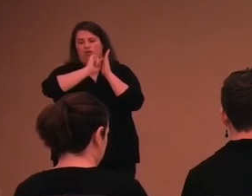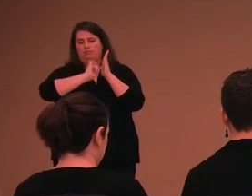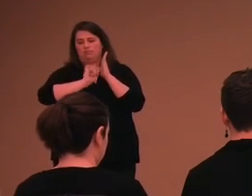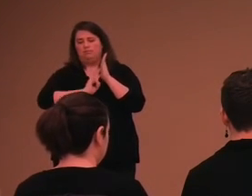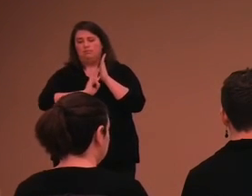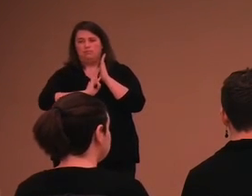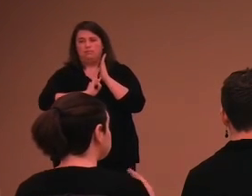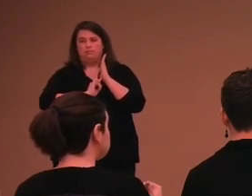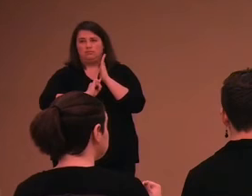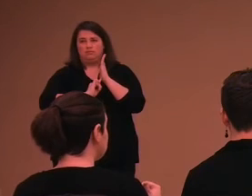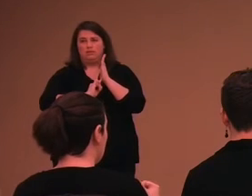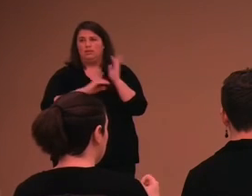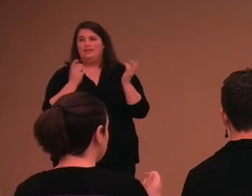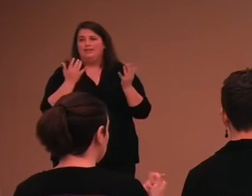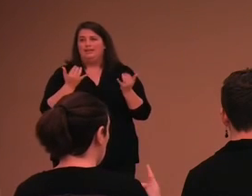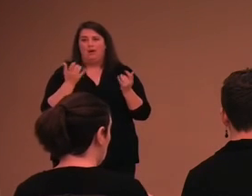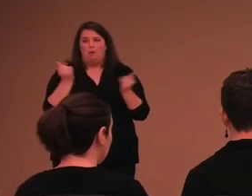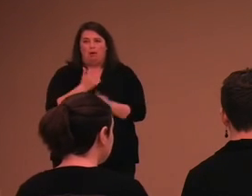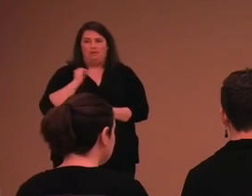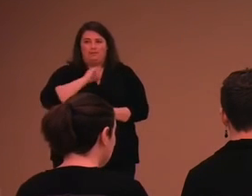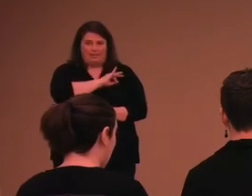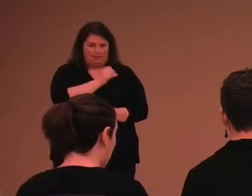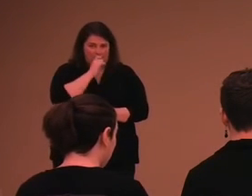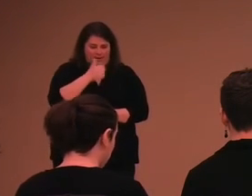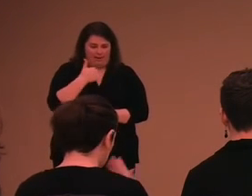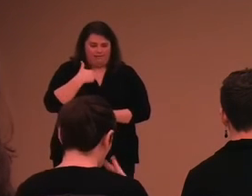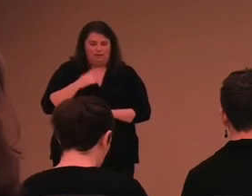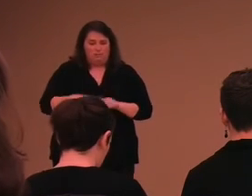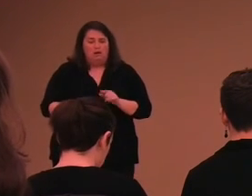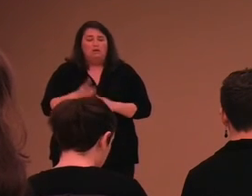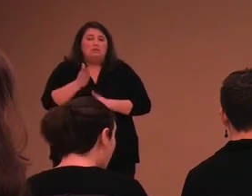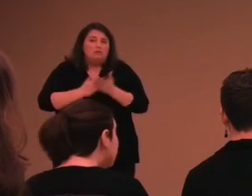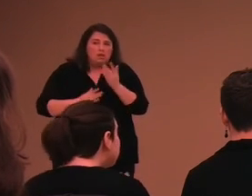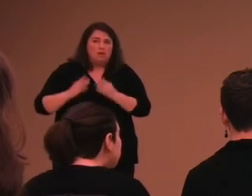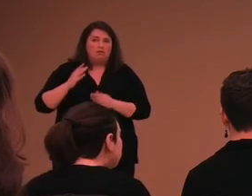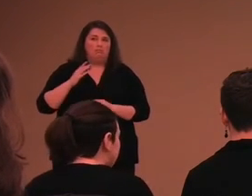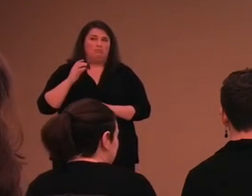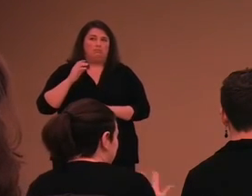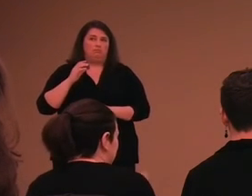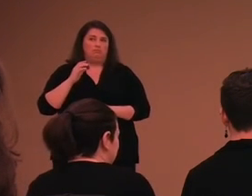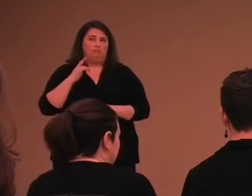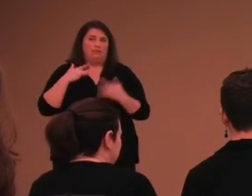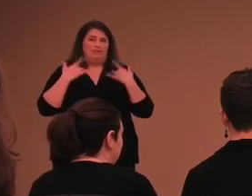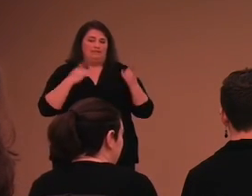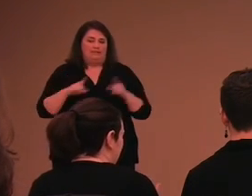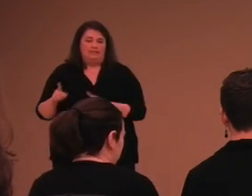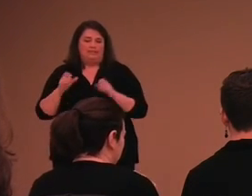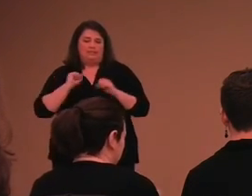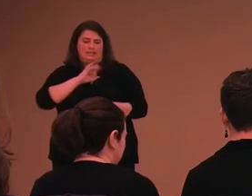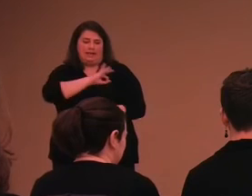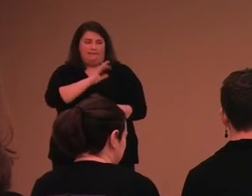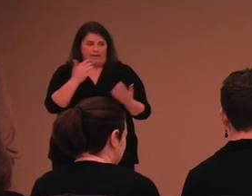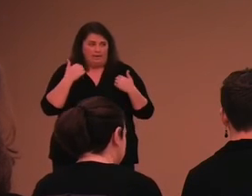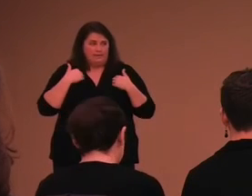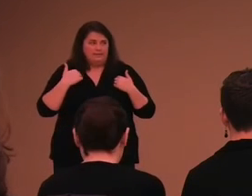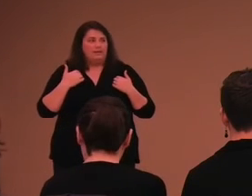all the staff does not have that but some of the people in our events staff does have that and it's as simple as